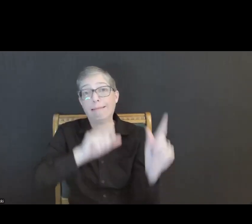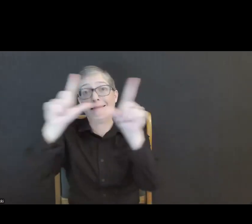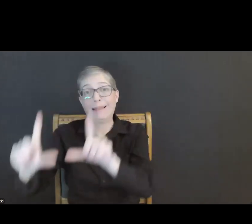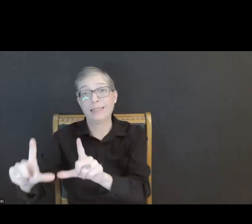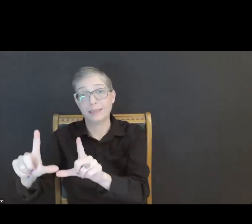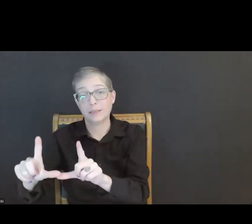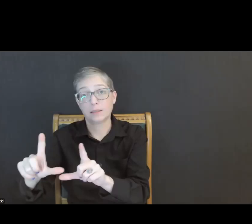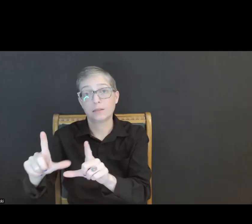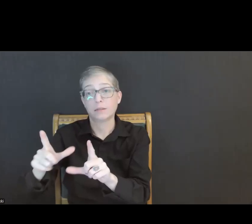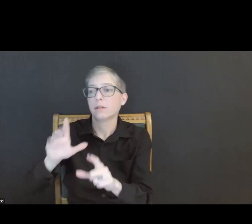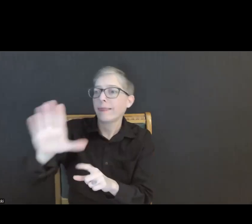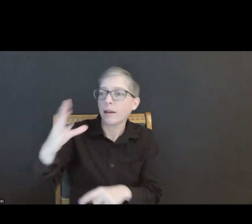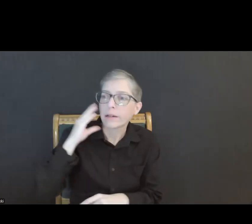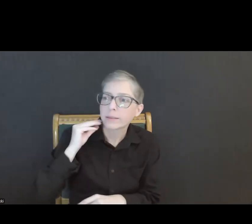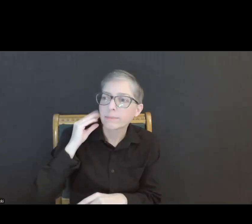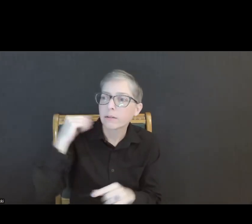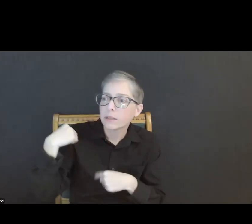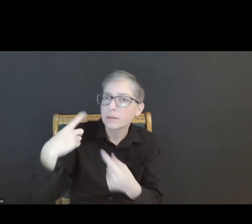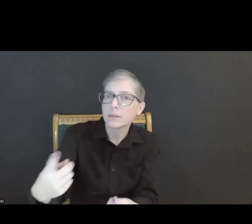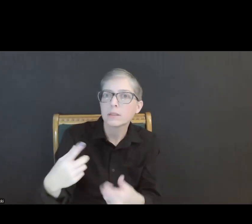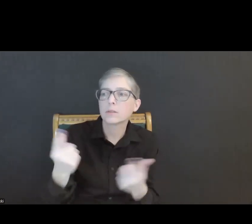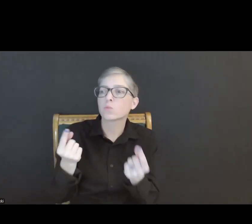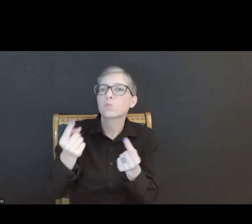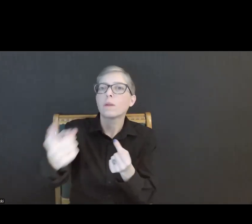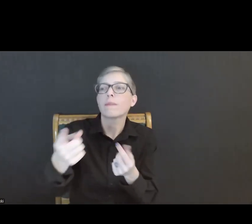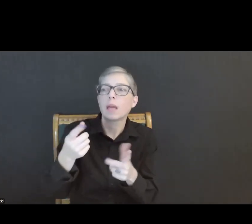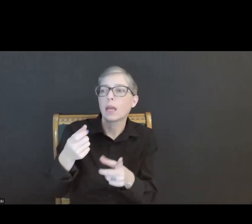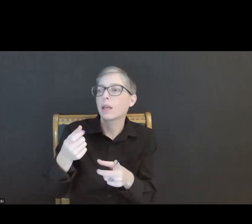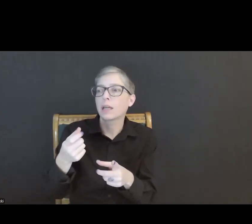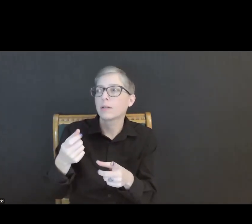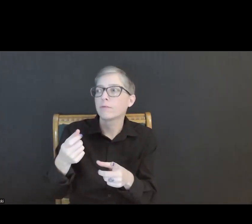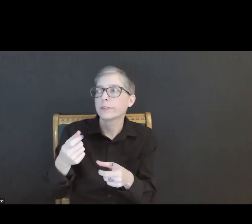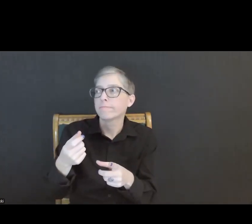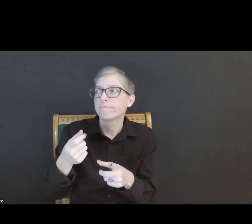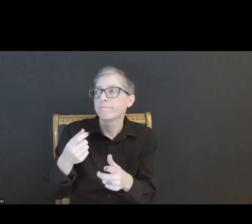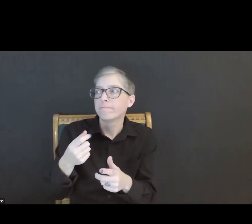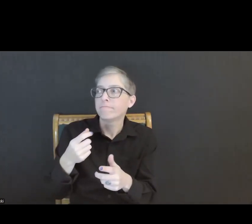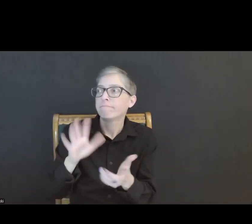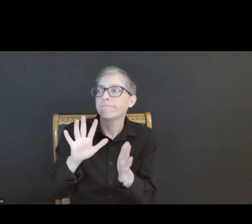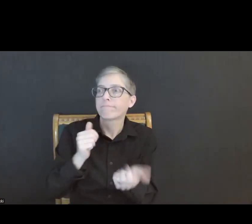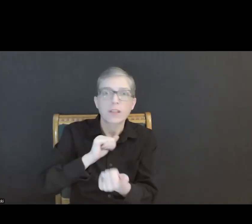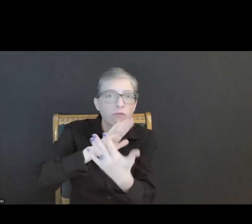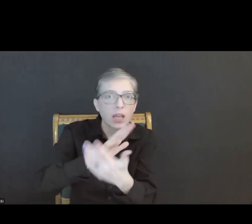through what they experience what influen their experience what they value uh where do they even